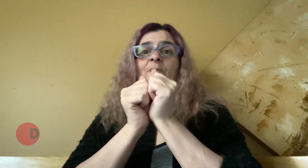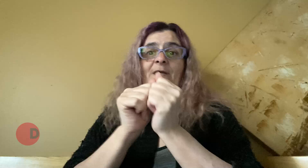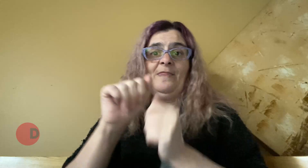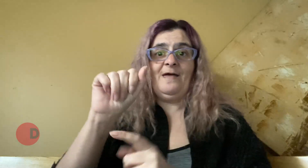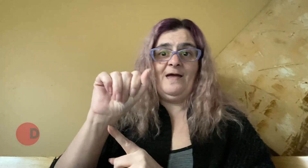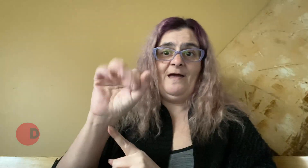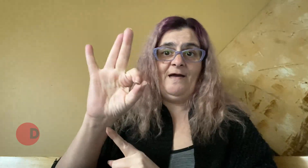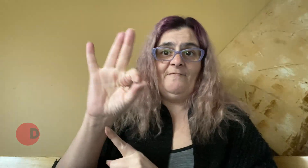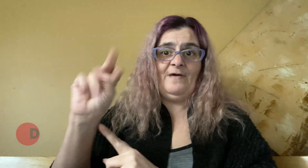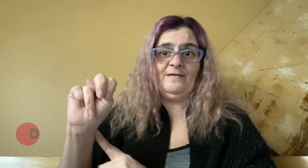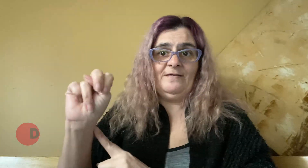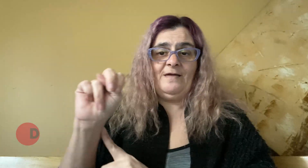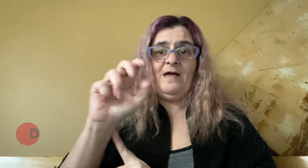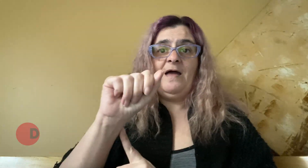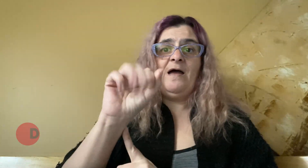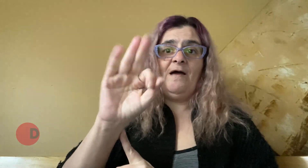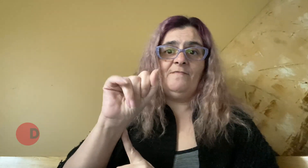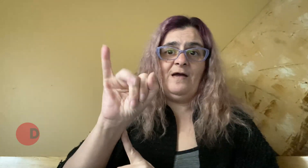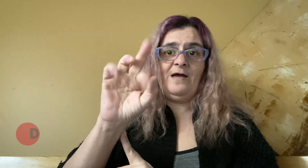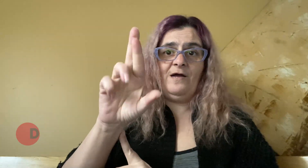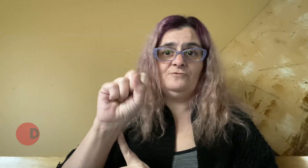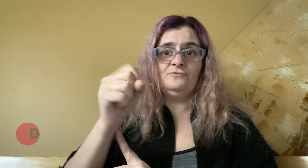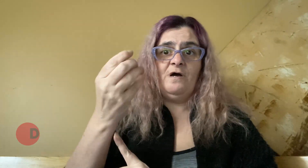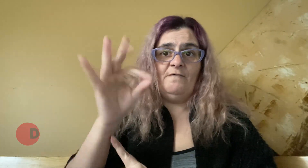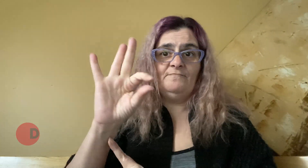their own issues with the band,